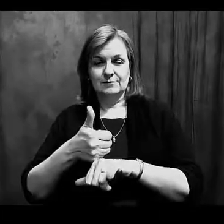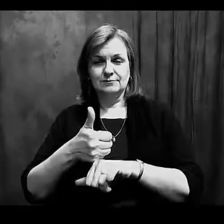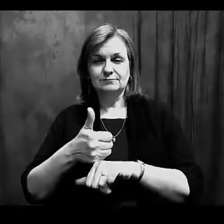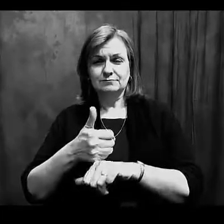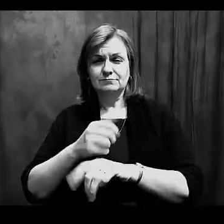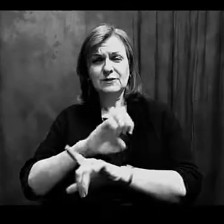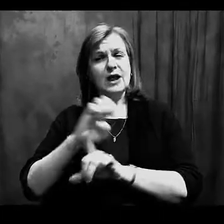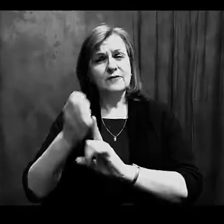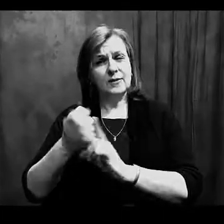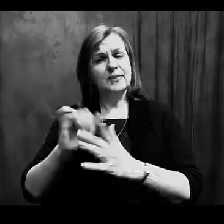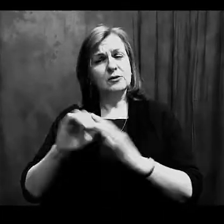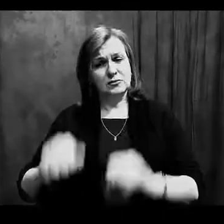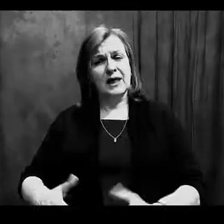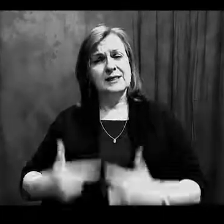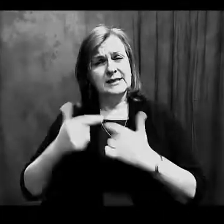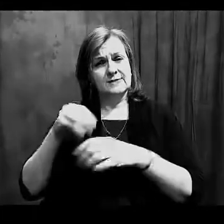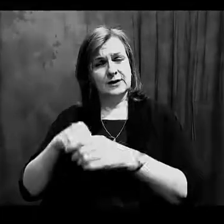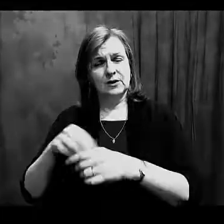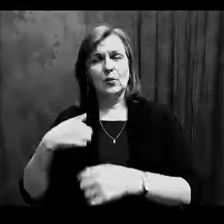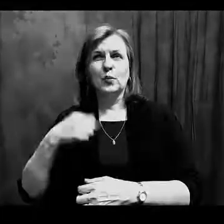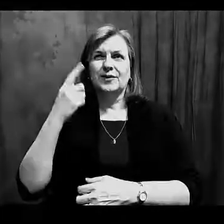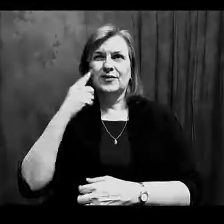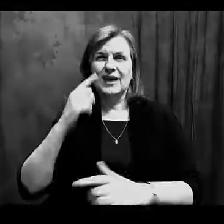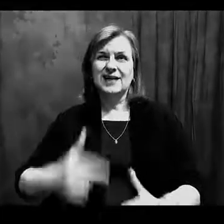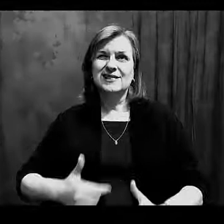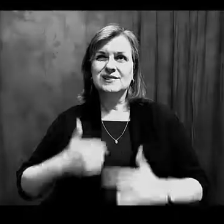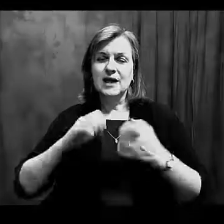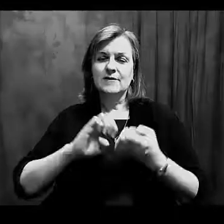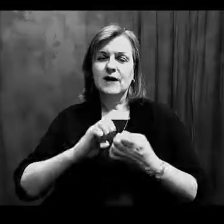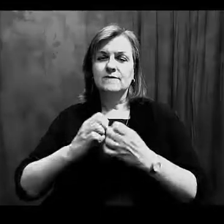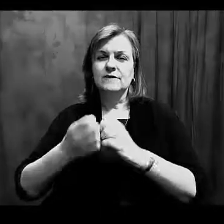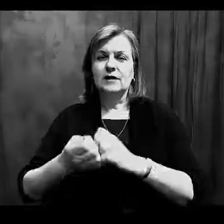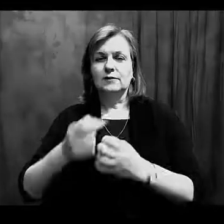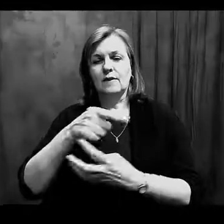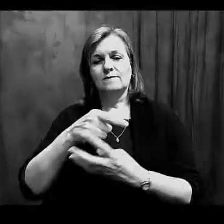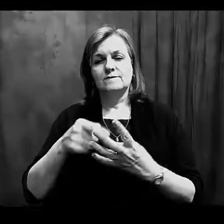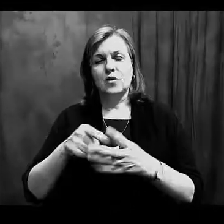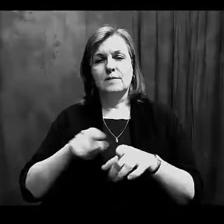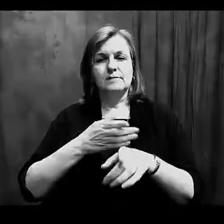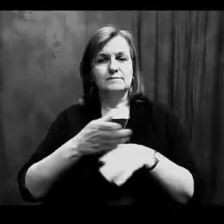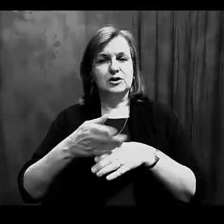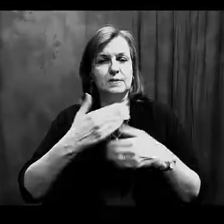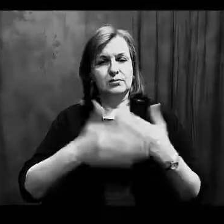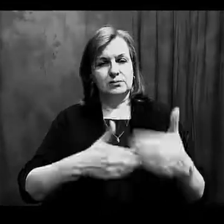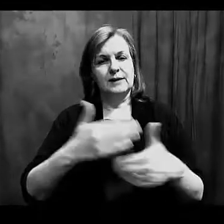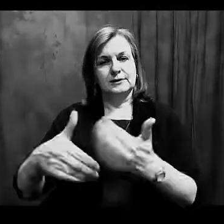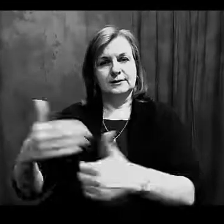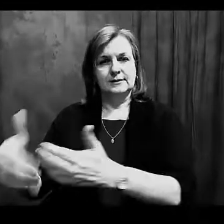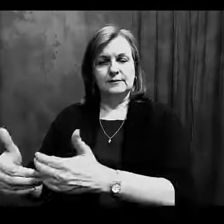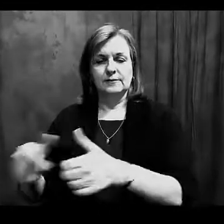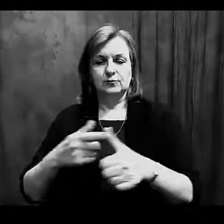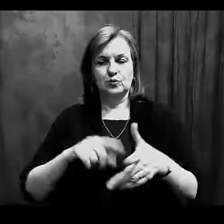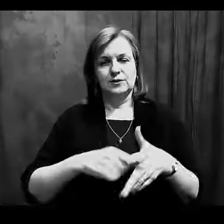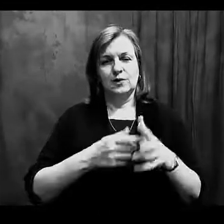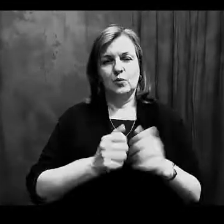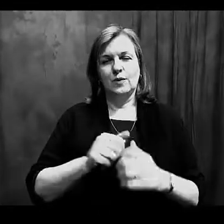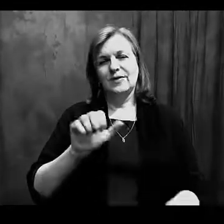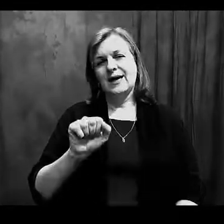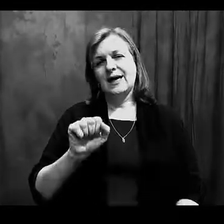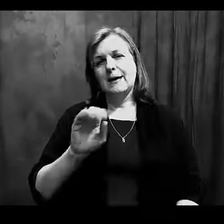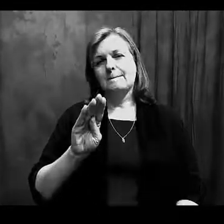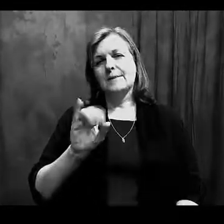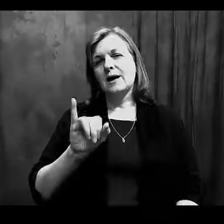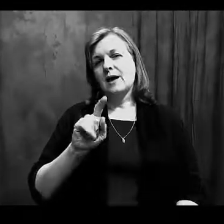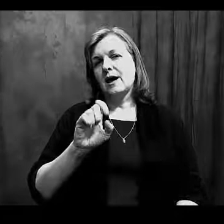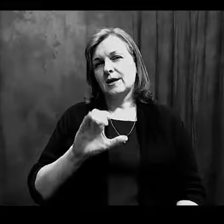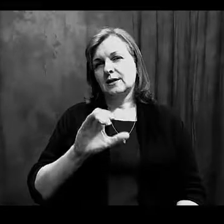that life probably evolved on this planet in four major stages we would have started out with those abiotic components that we mentioned